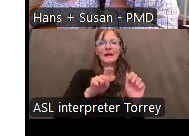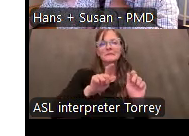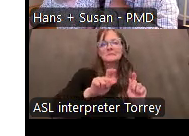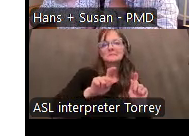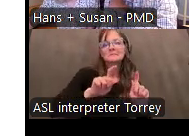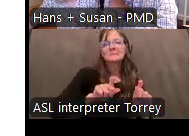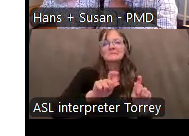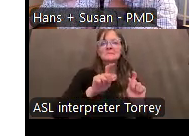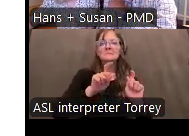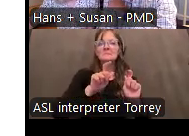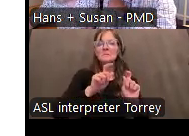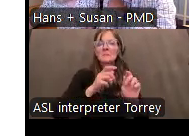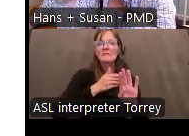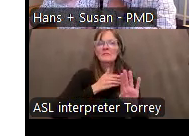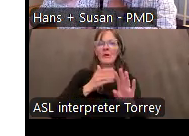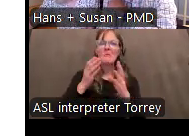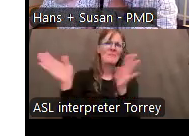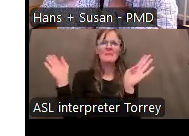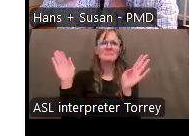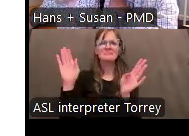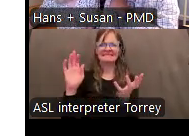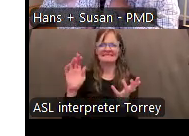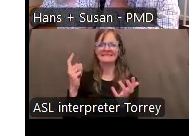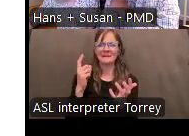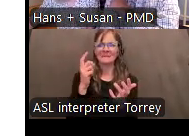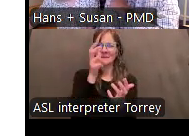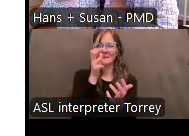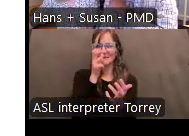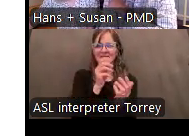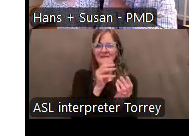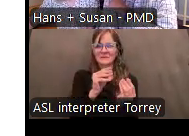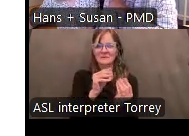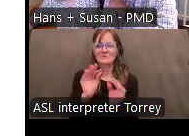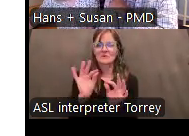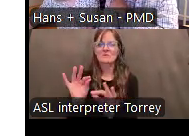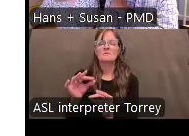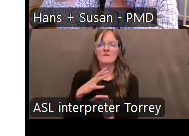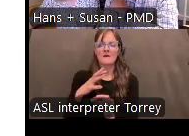sometimes it's a month, sometimes it's two weeks, sometimes it's a week before the hard launch,